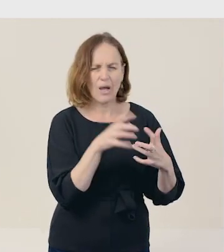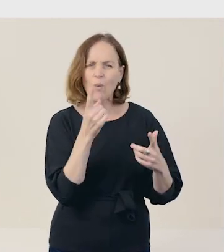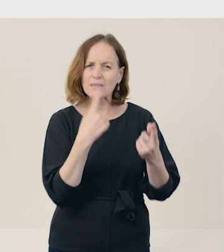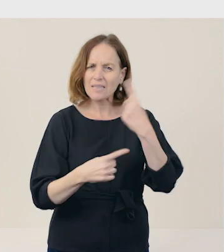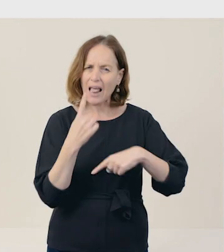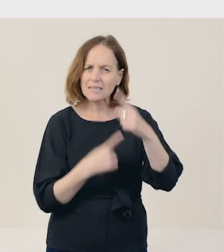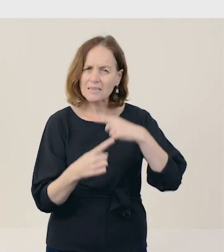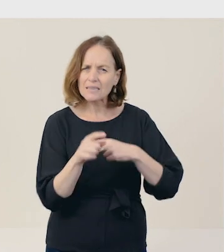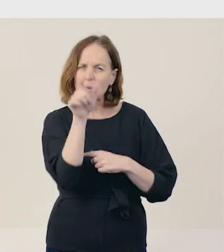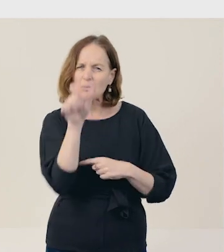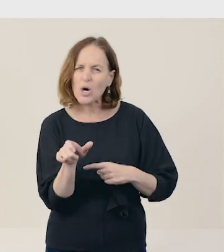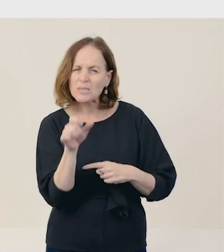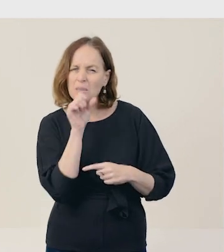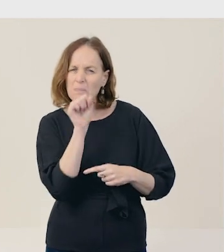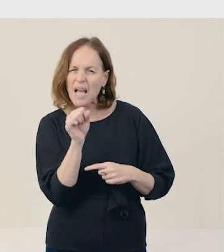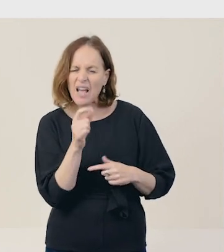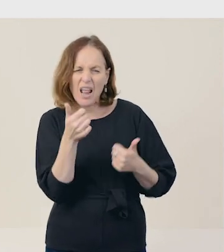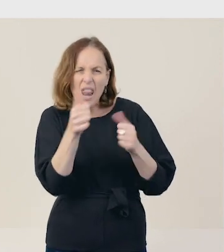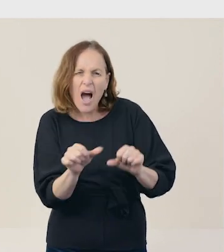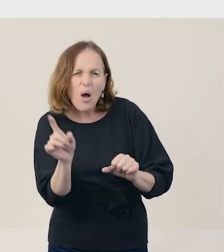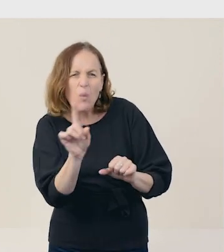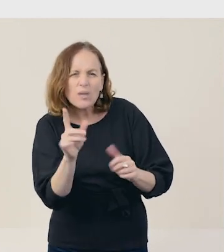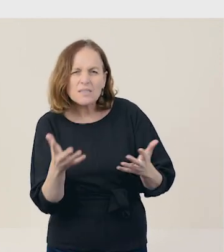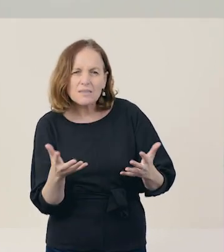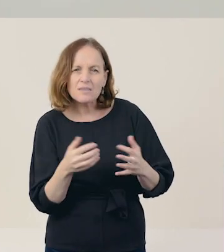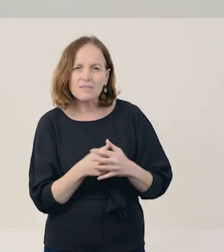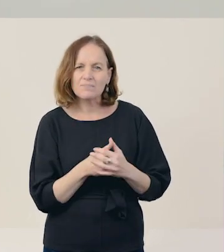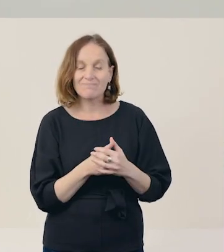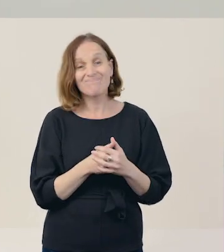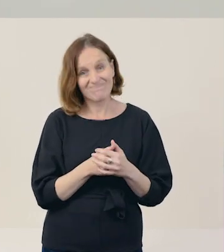What does this tell us about the personality of the man from Ironbark?